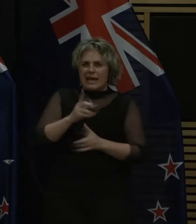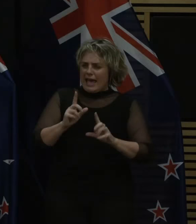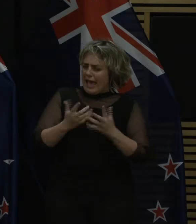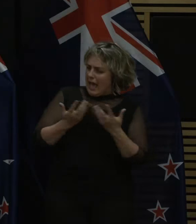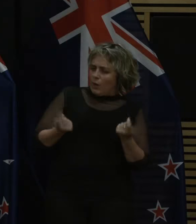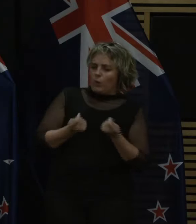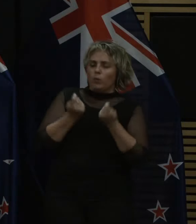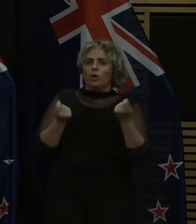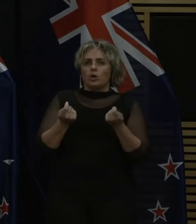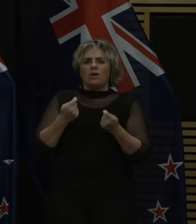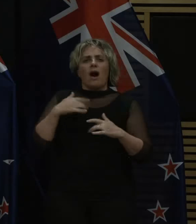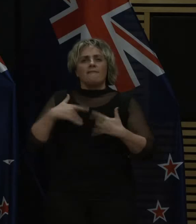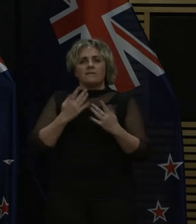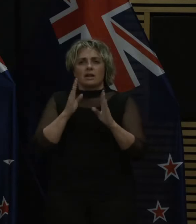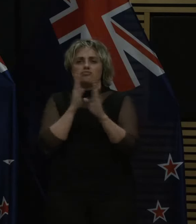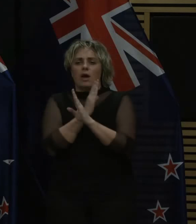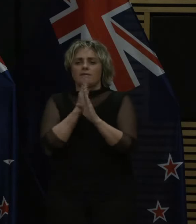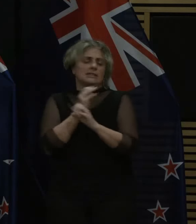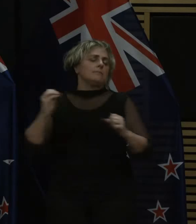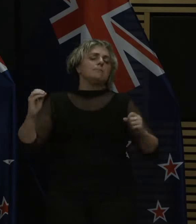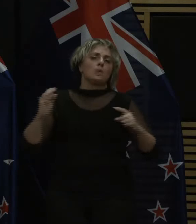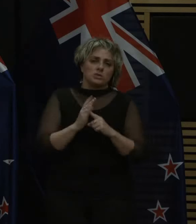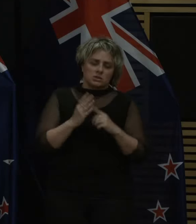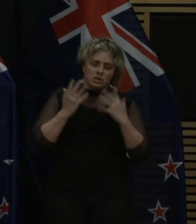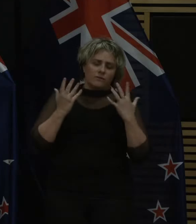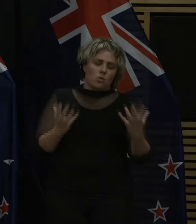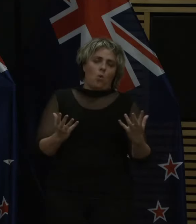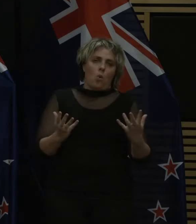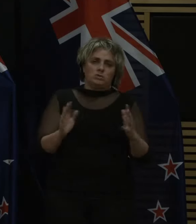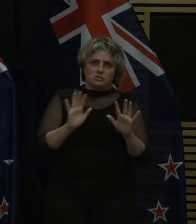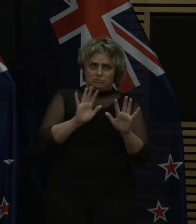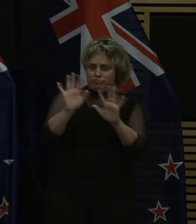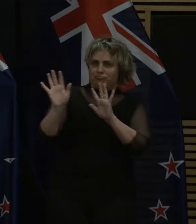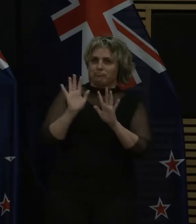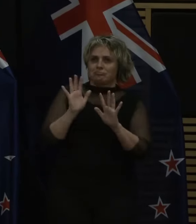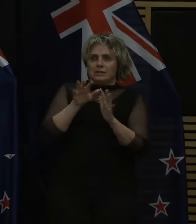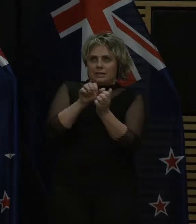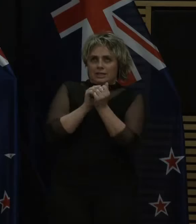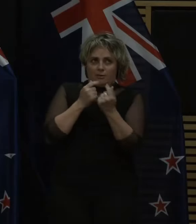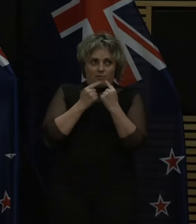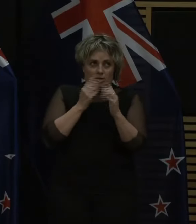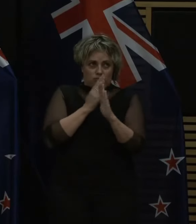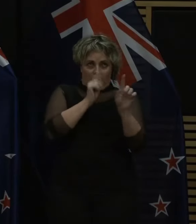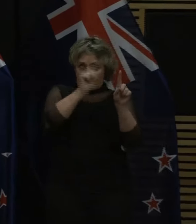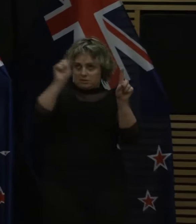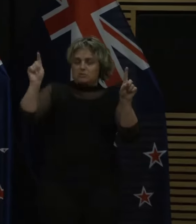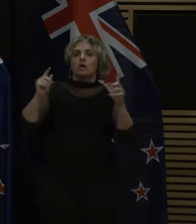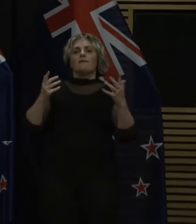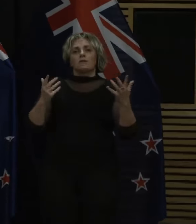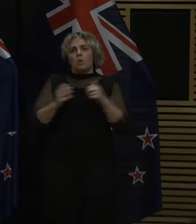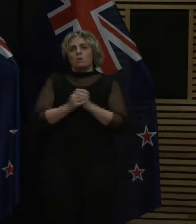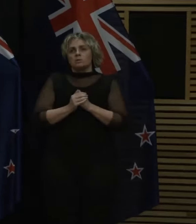I think it would be fair to say the detail of that is being